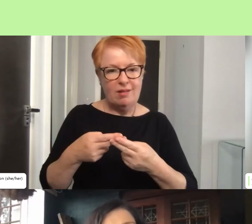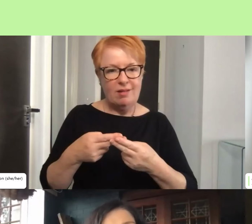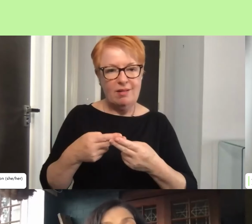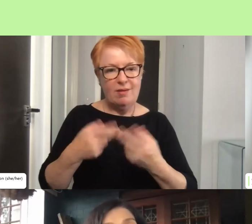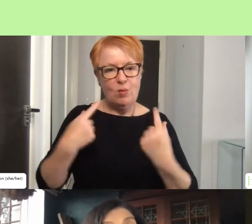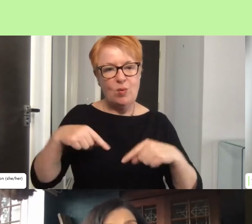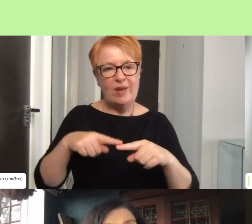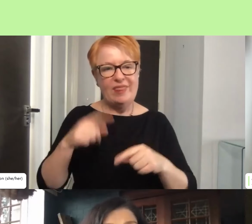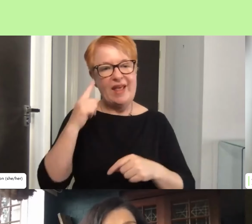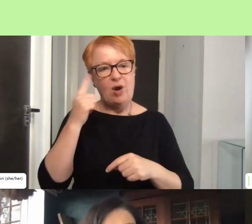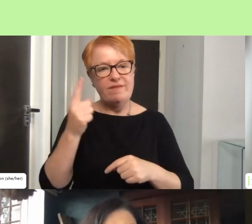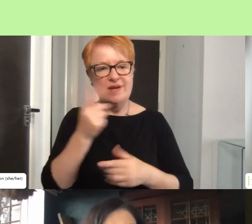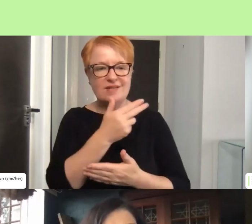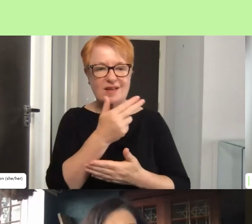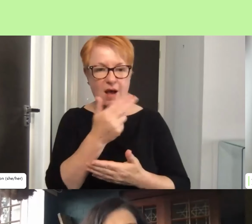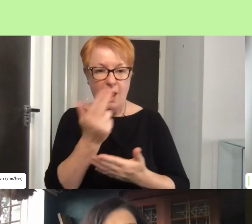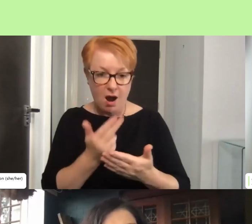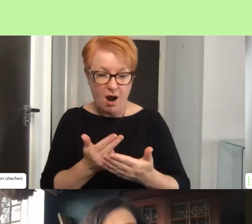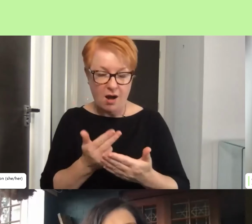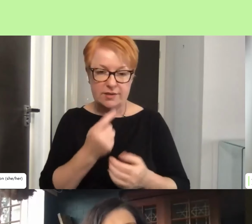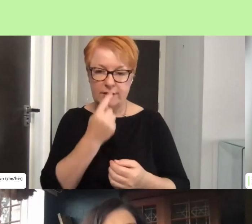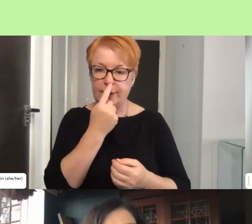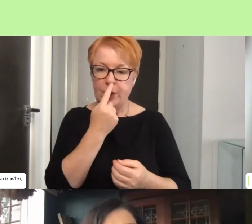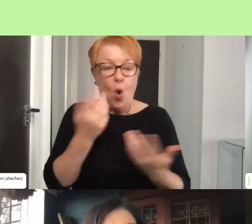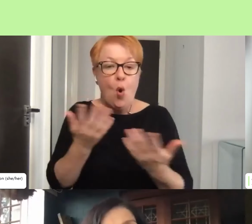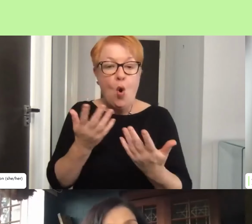or what an institution will do?